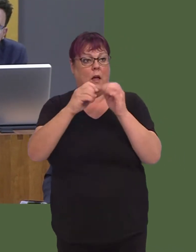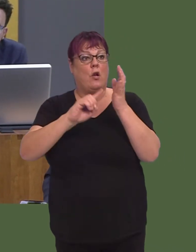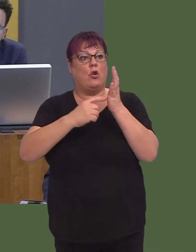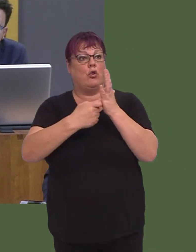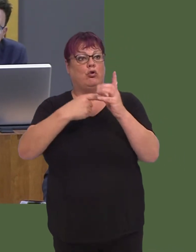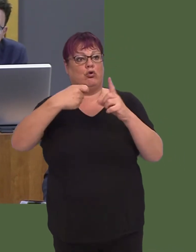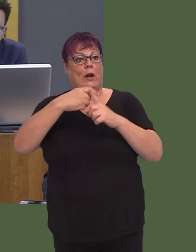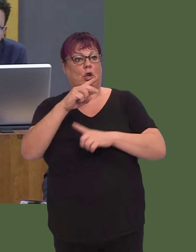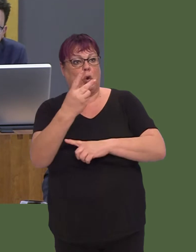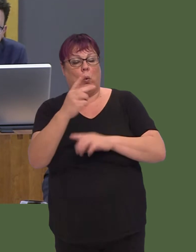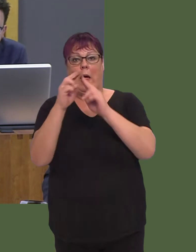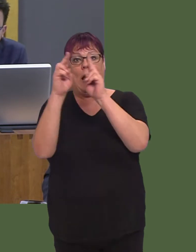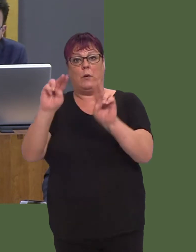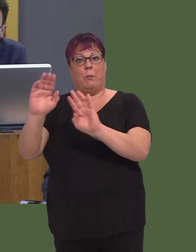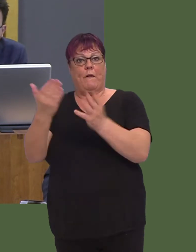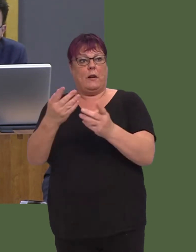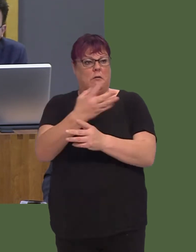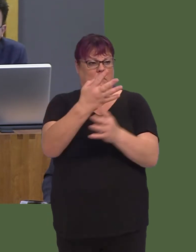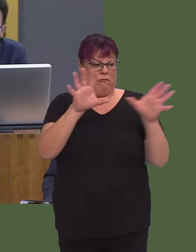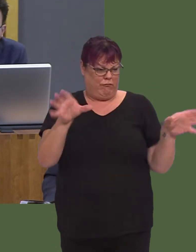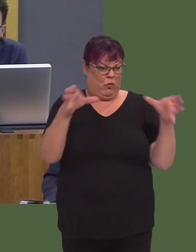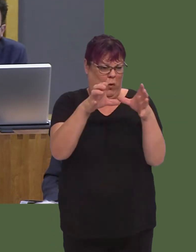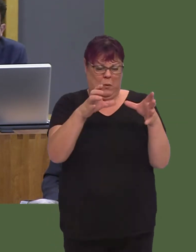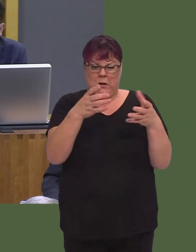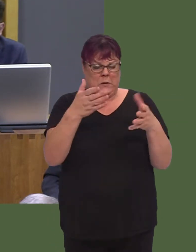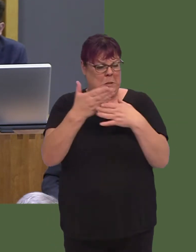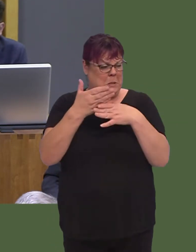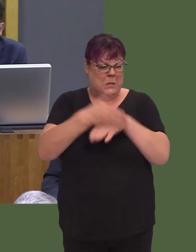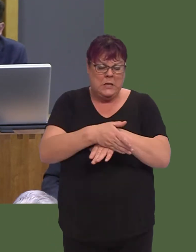Torfaen citizens advice bureau, TRAC2 and housing providers, who are all working so